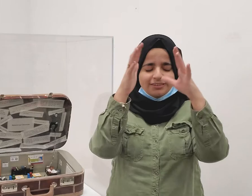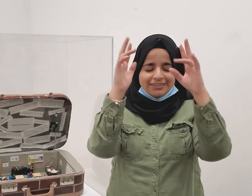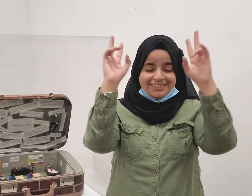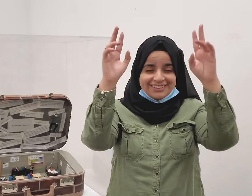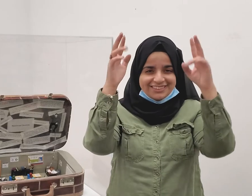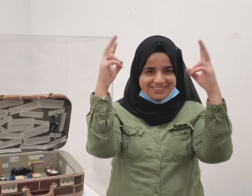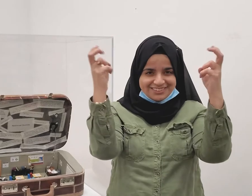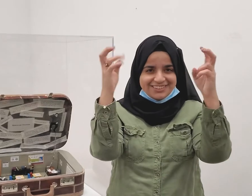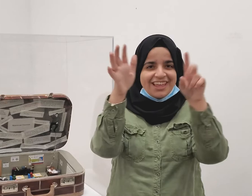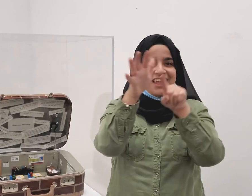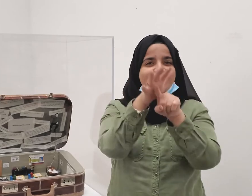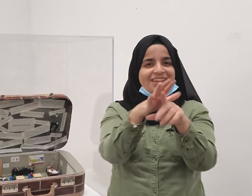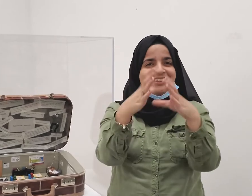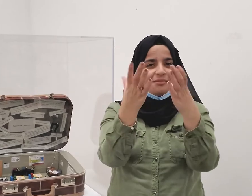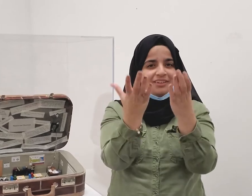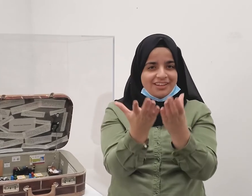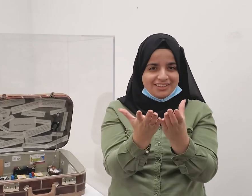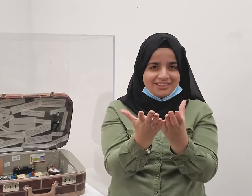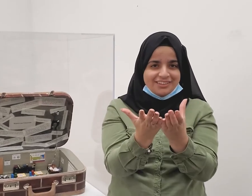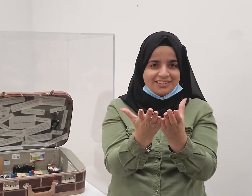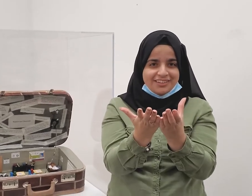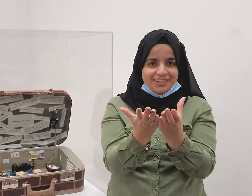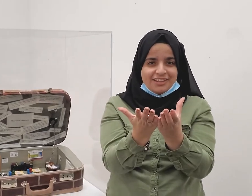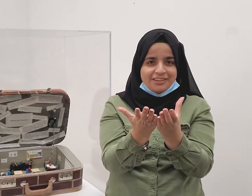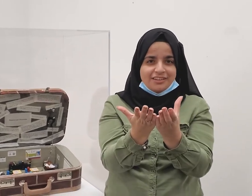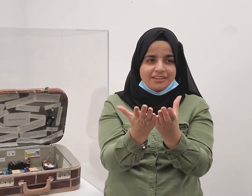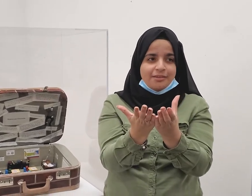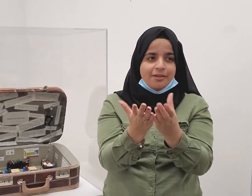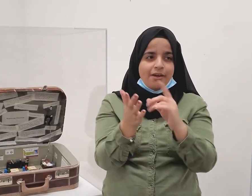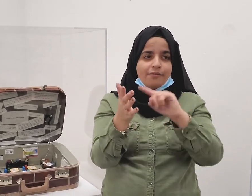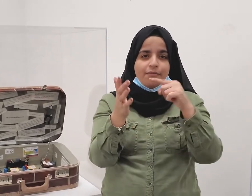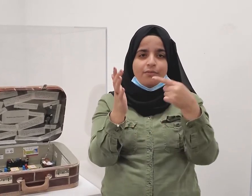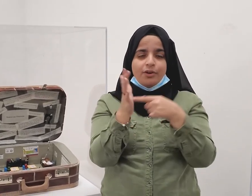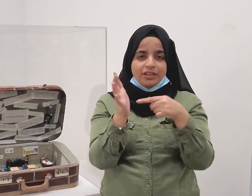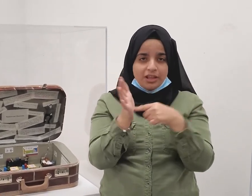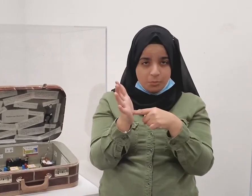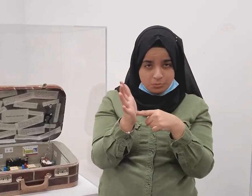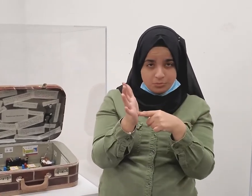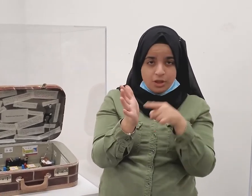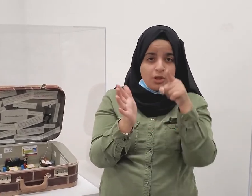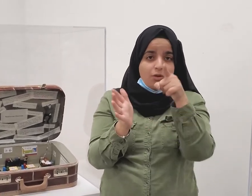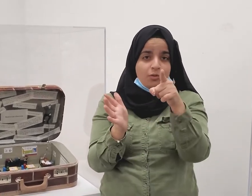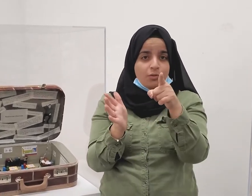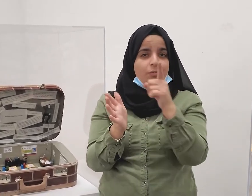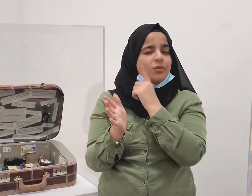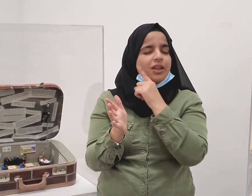It's the mainstream classroom box. So, think for example, I want you to pretend you were